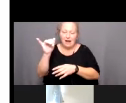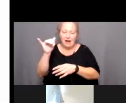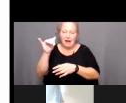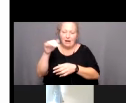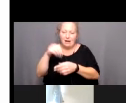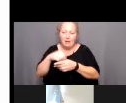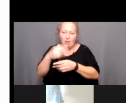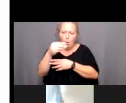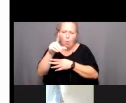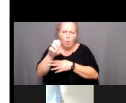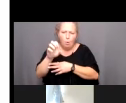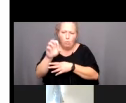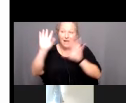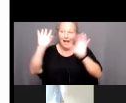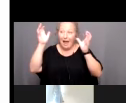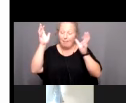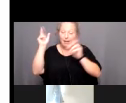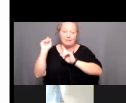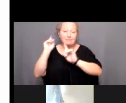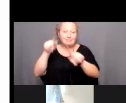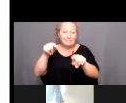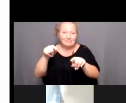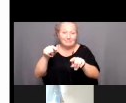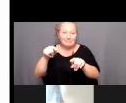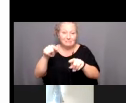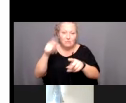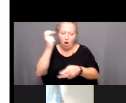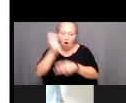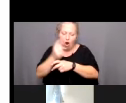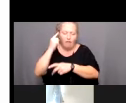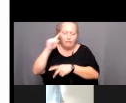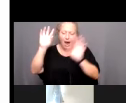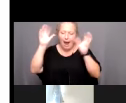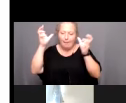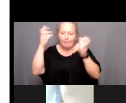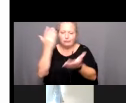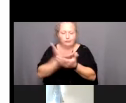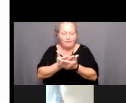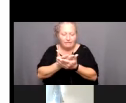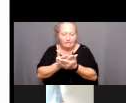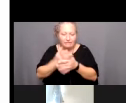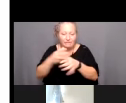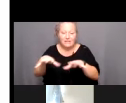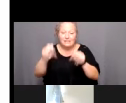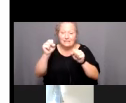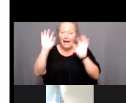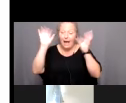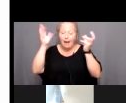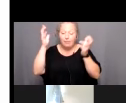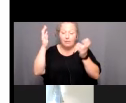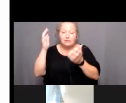hard for the ambulance to get there and it took them a long time to get there